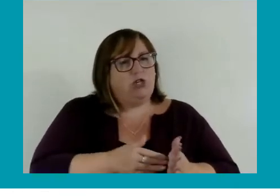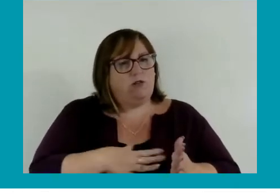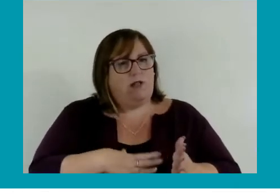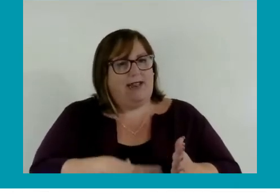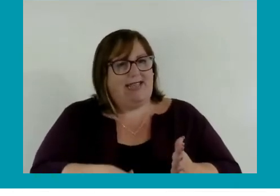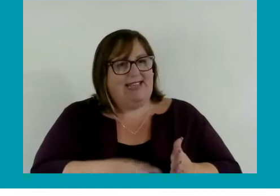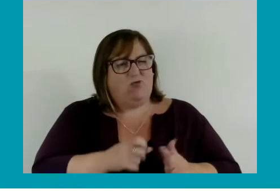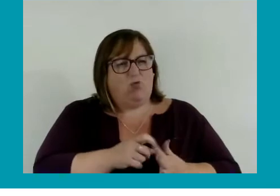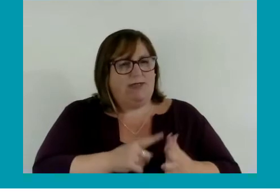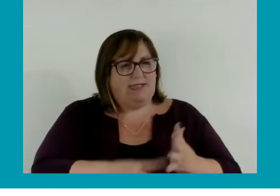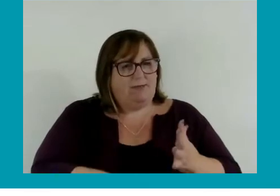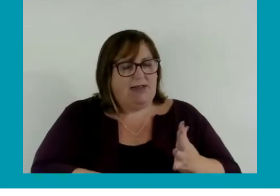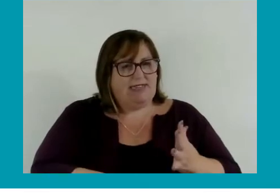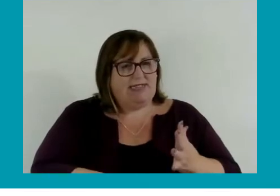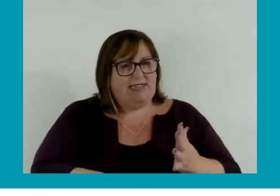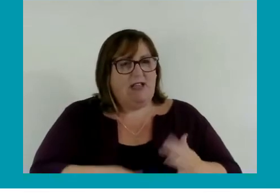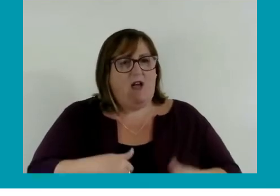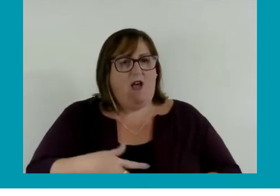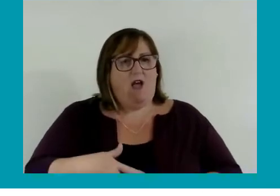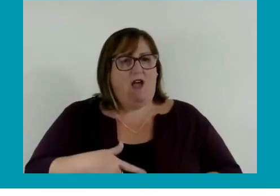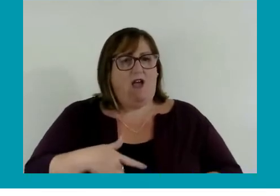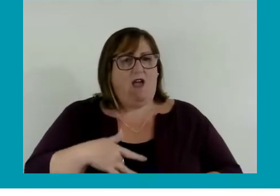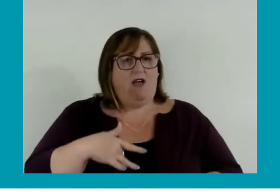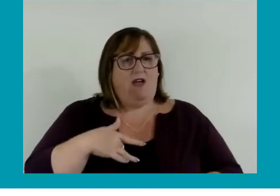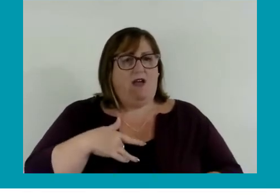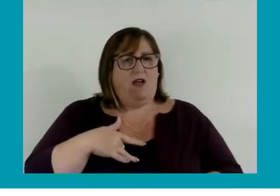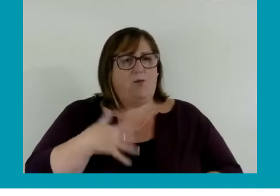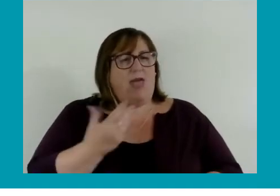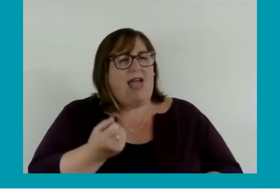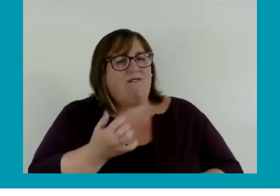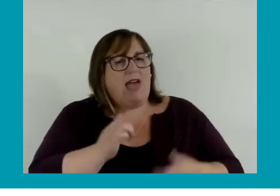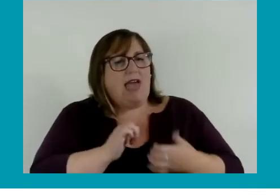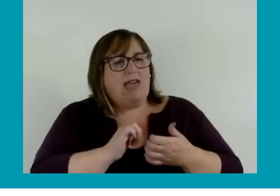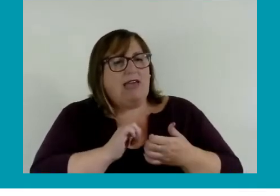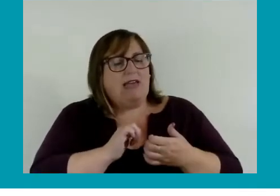had a we have a section in our department called partner ideas where you can you can